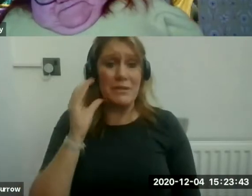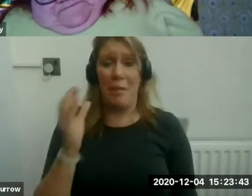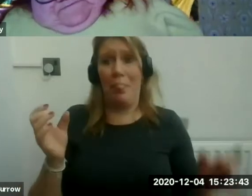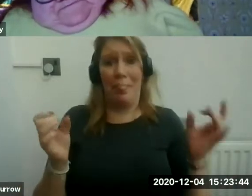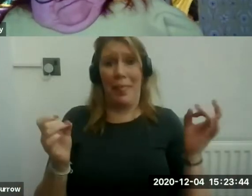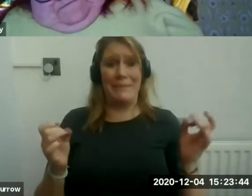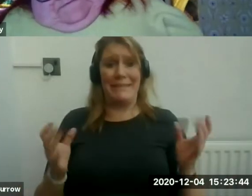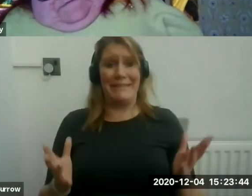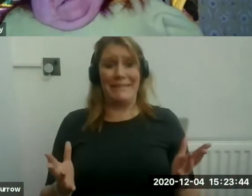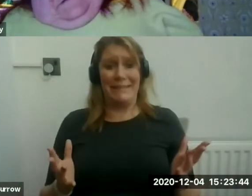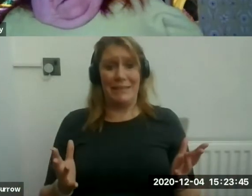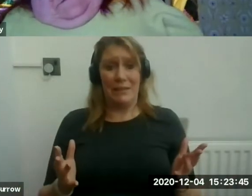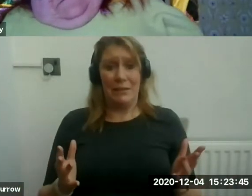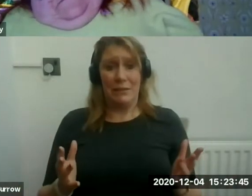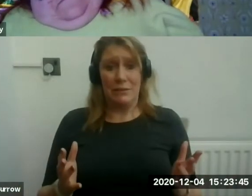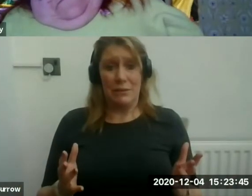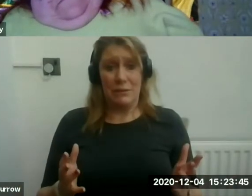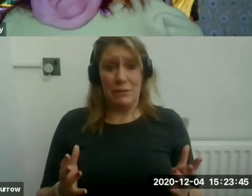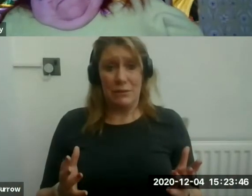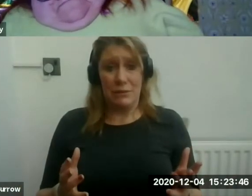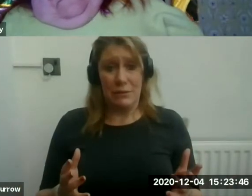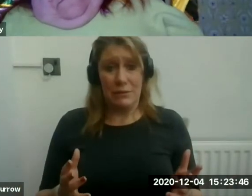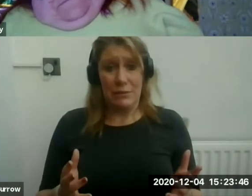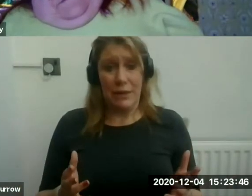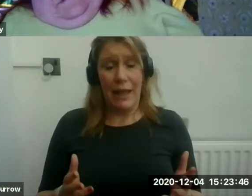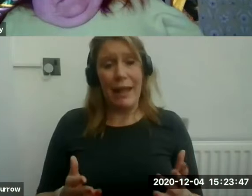it on pretty decent phones, it has to be